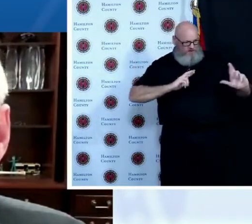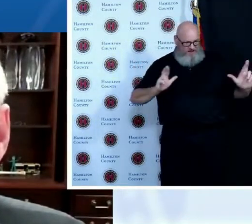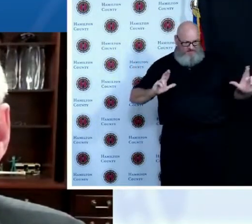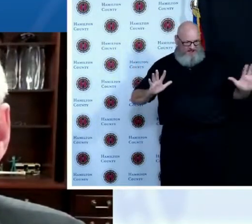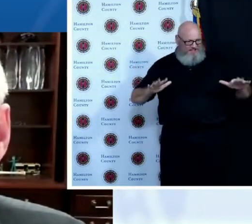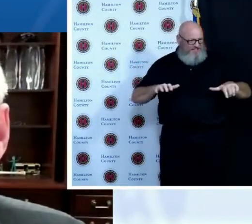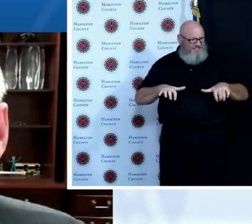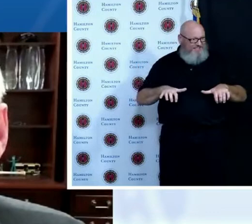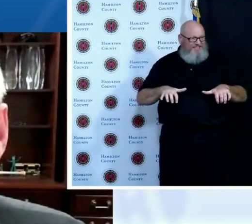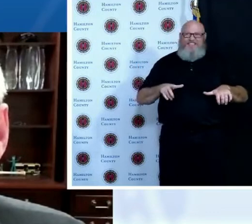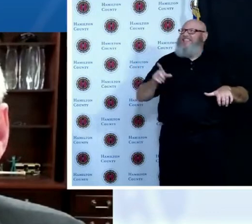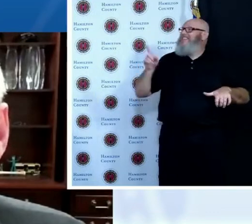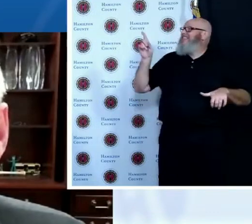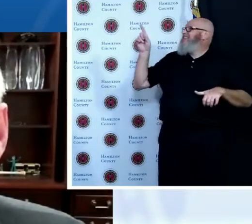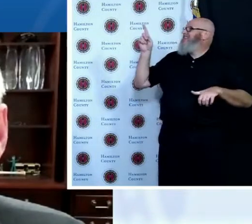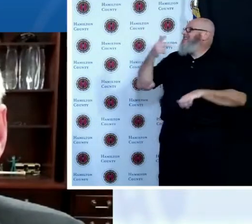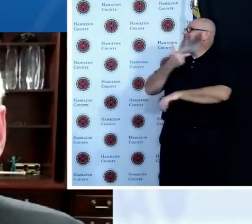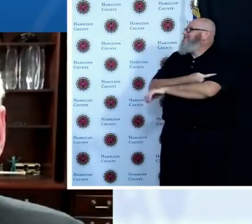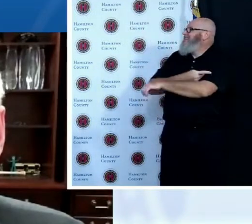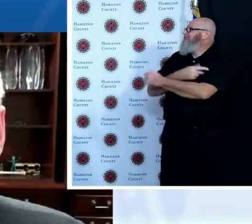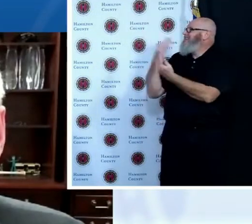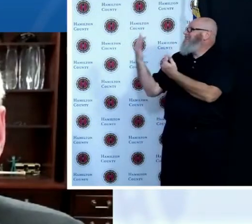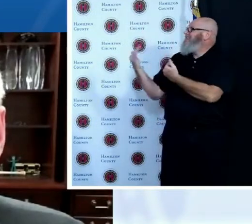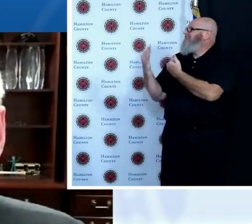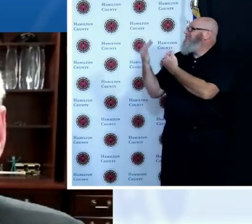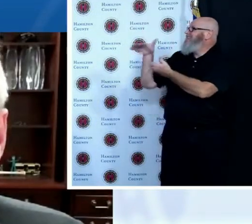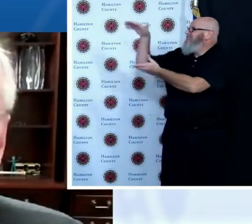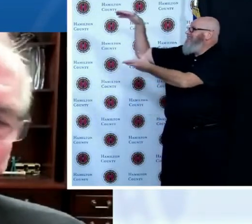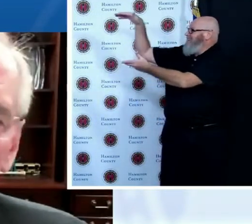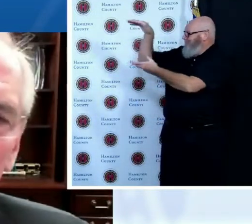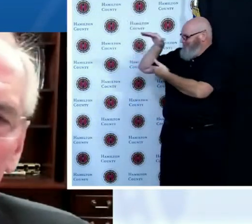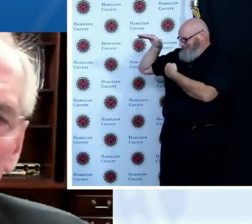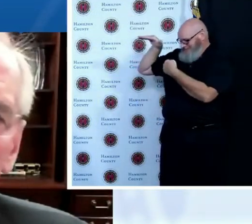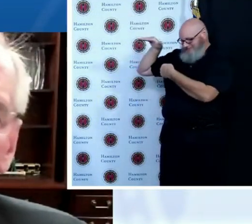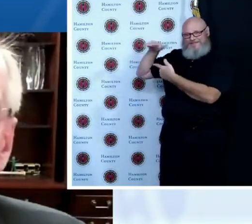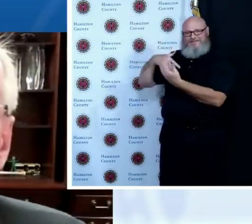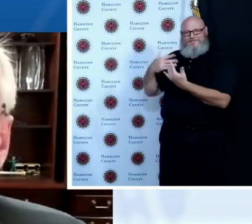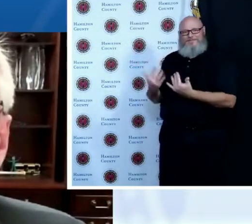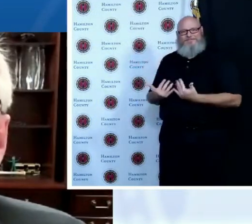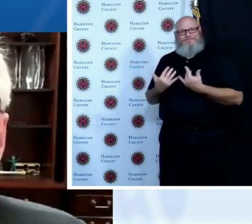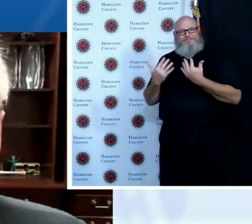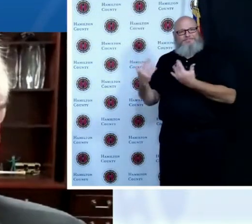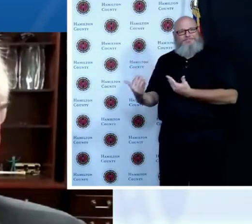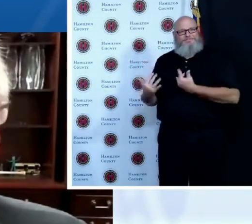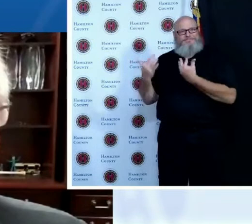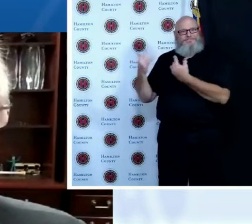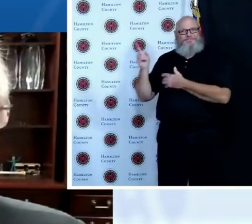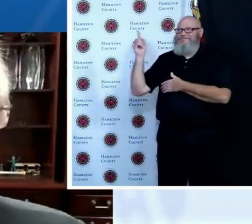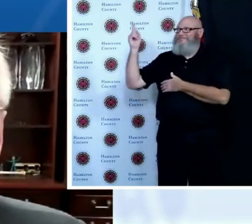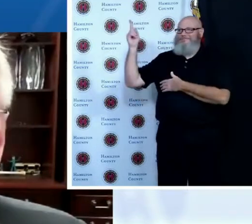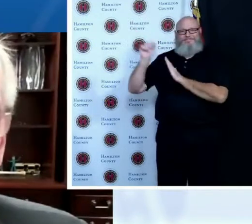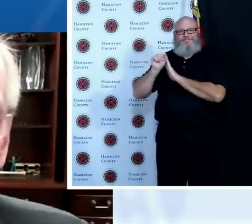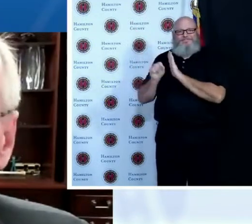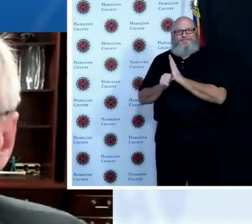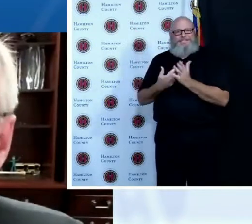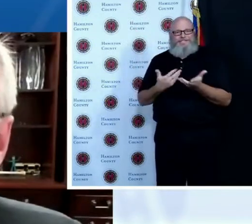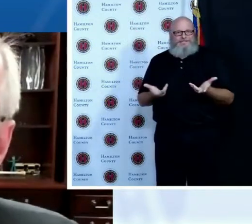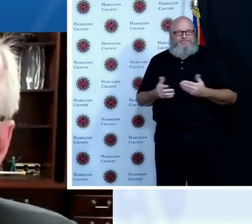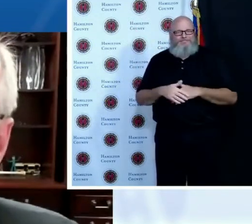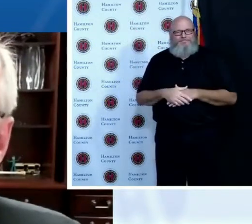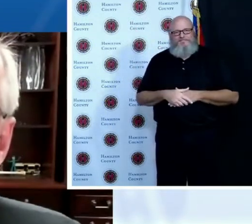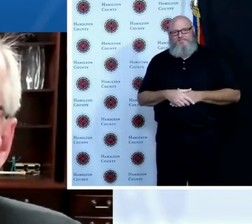seen around the country about the difficulties and I think that Commissioner Kesterman I think would say the same